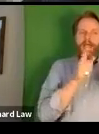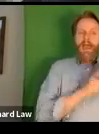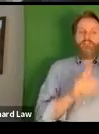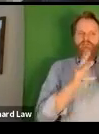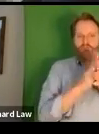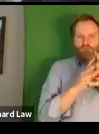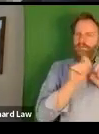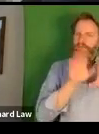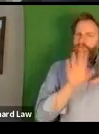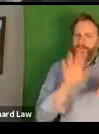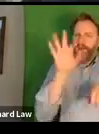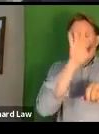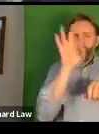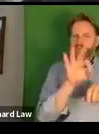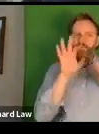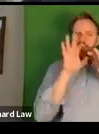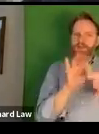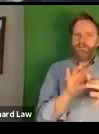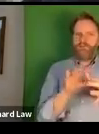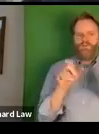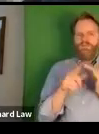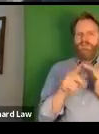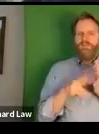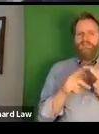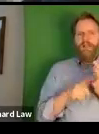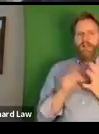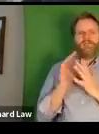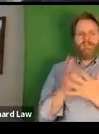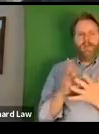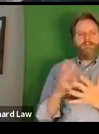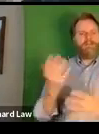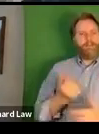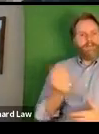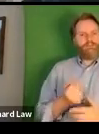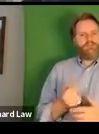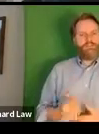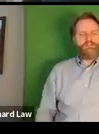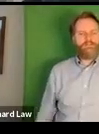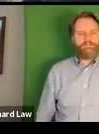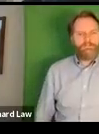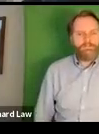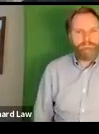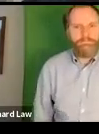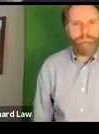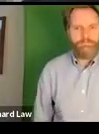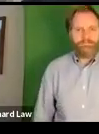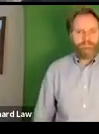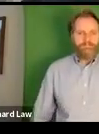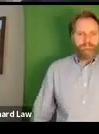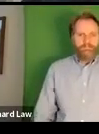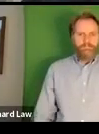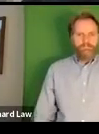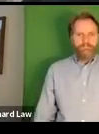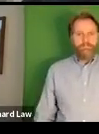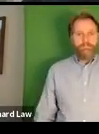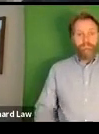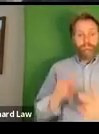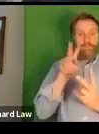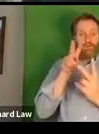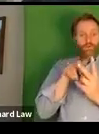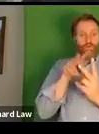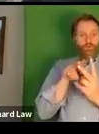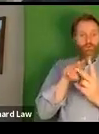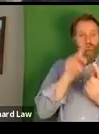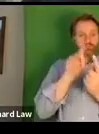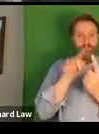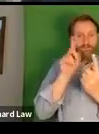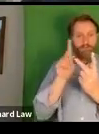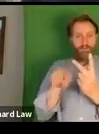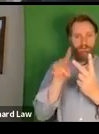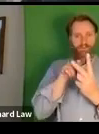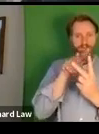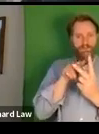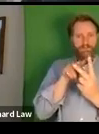pension scheme? Yes I mean two things to say on on the aftermath of the FBU's